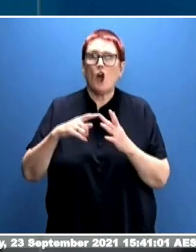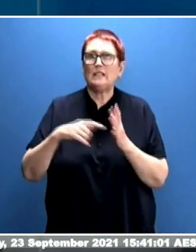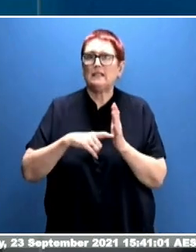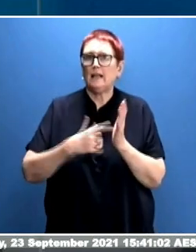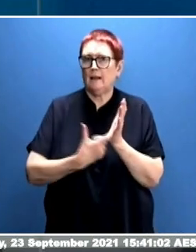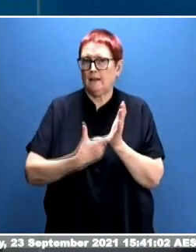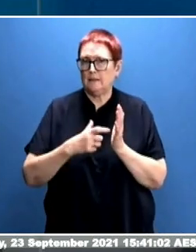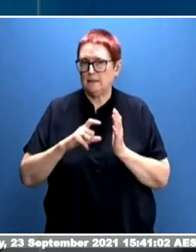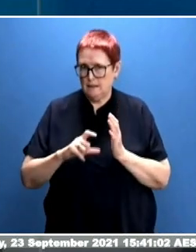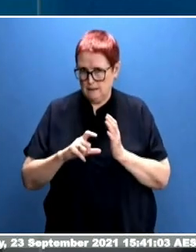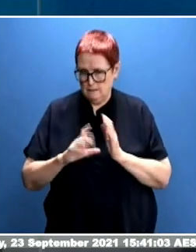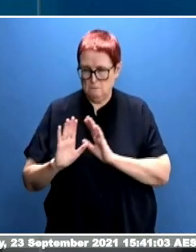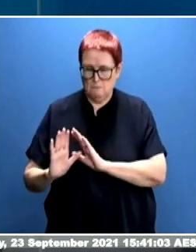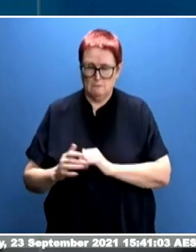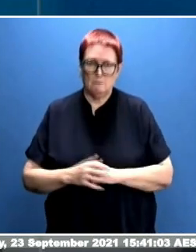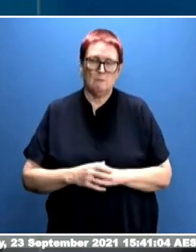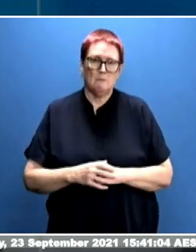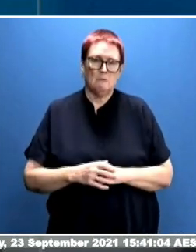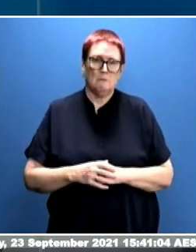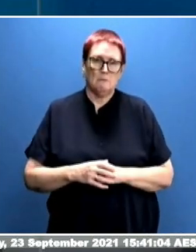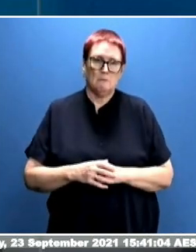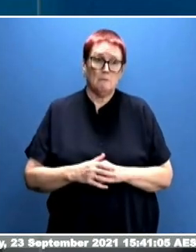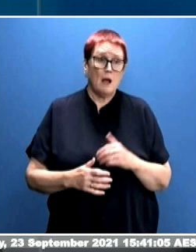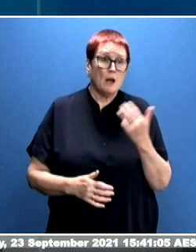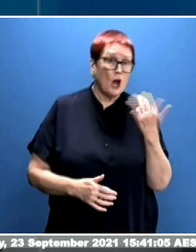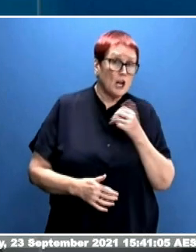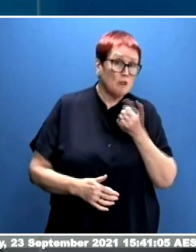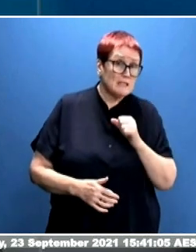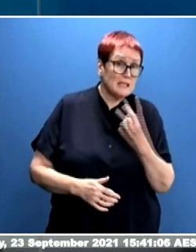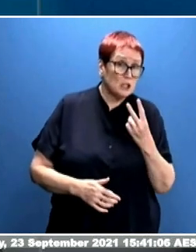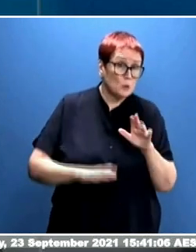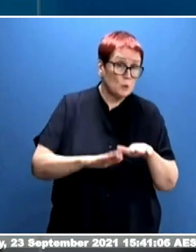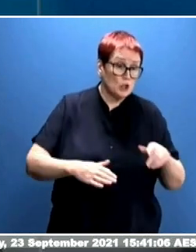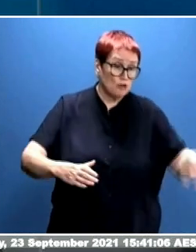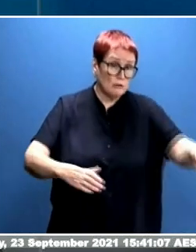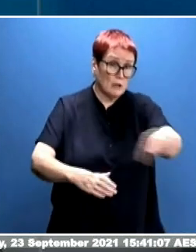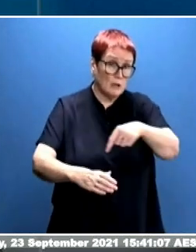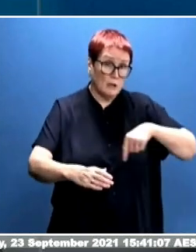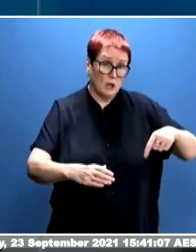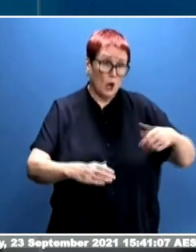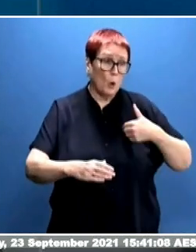Of the total number of 962 children in out-of-home care,